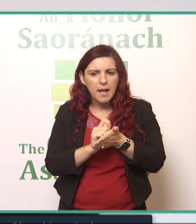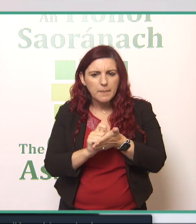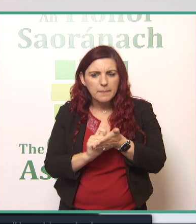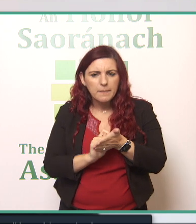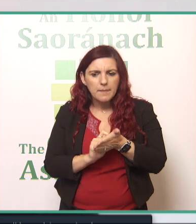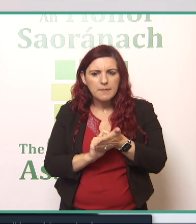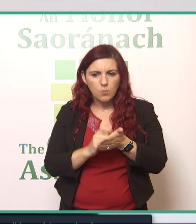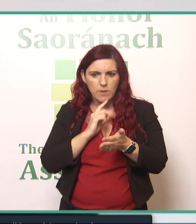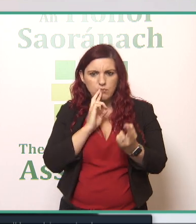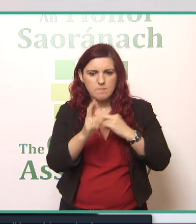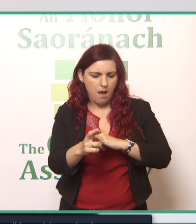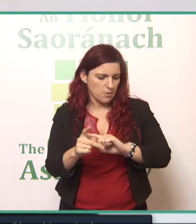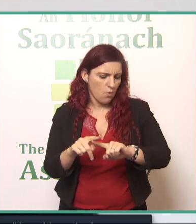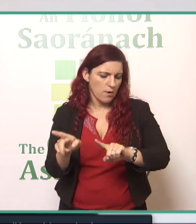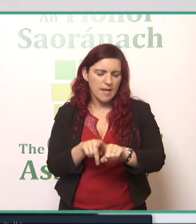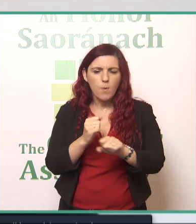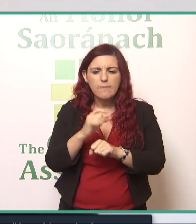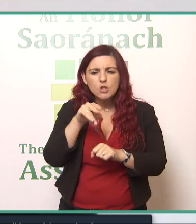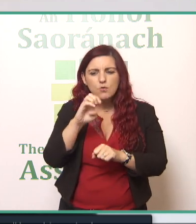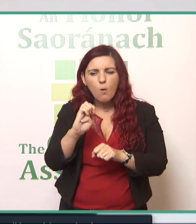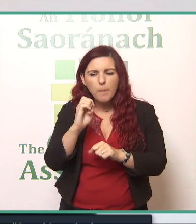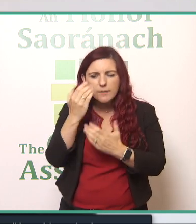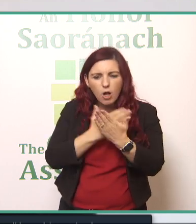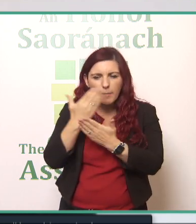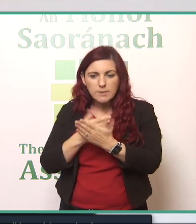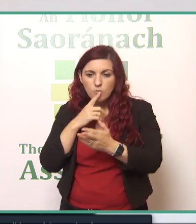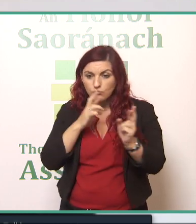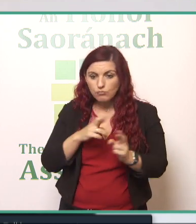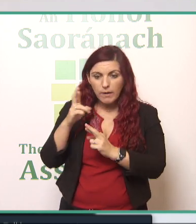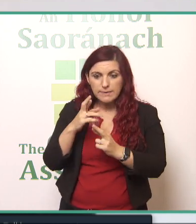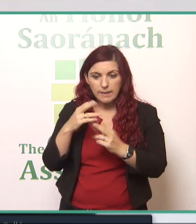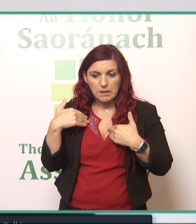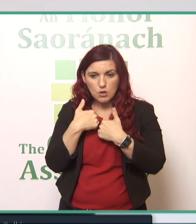a lot of scoping documents as well on raising the concerns of peatland biodiversity that we